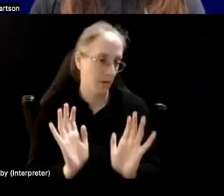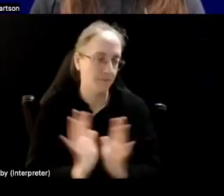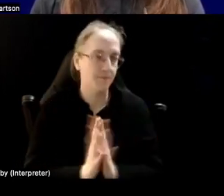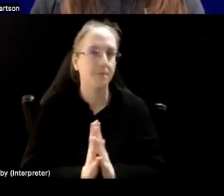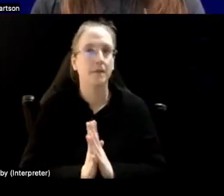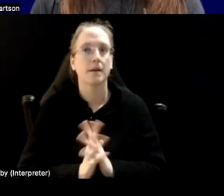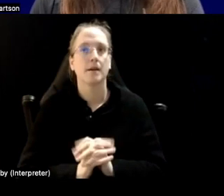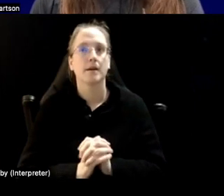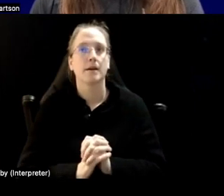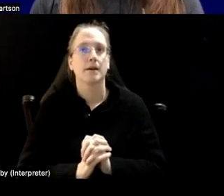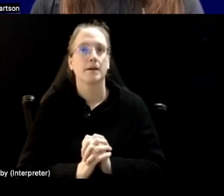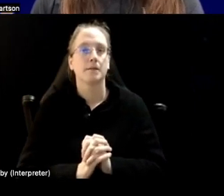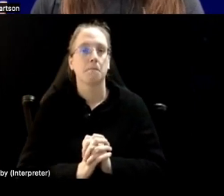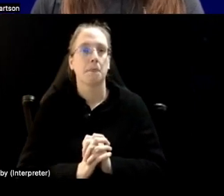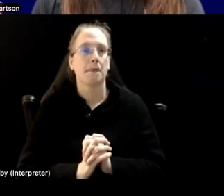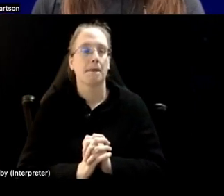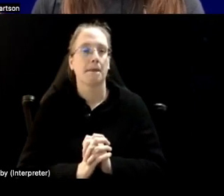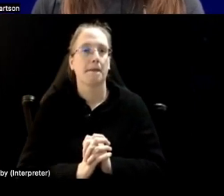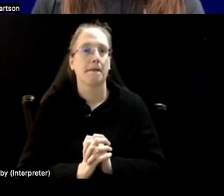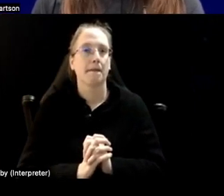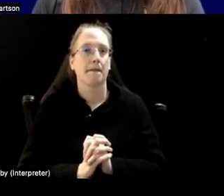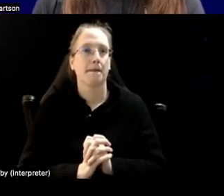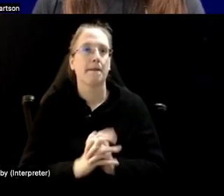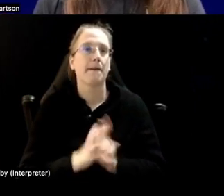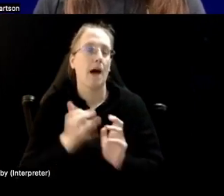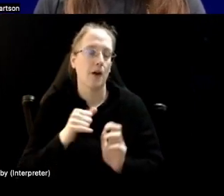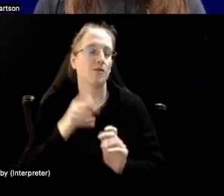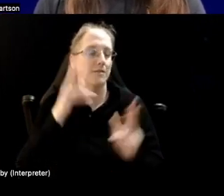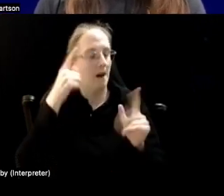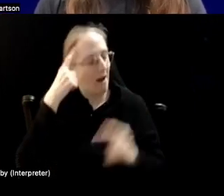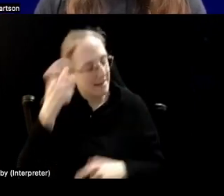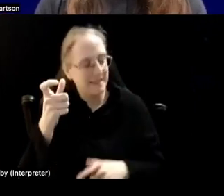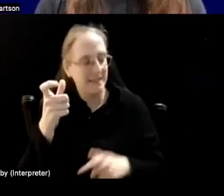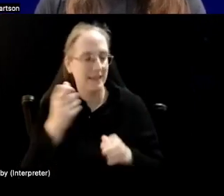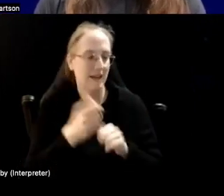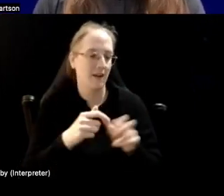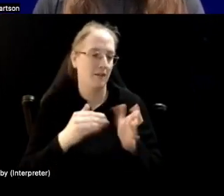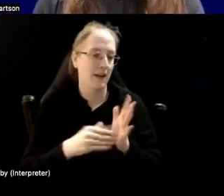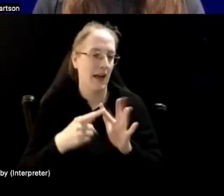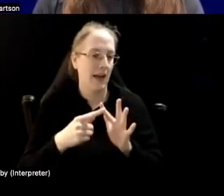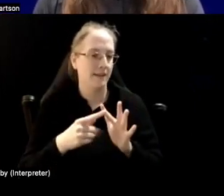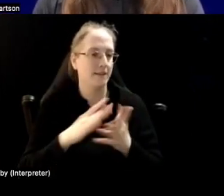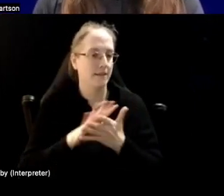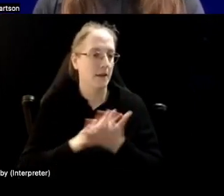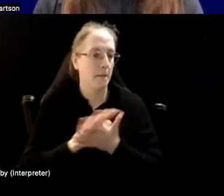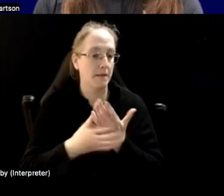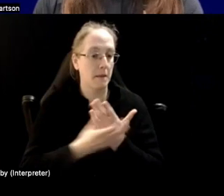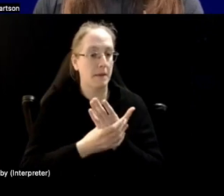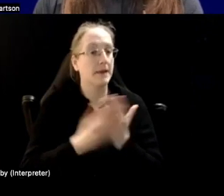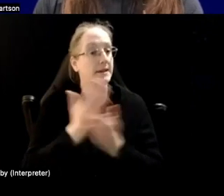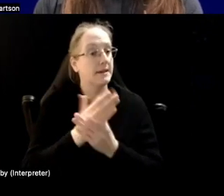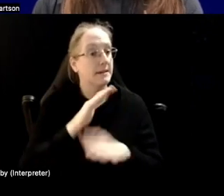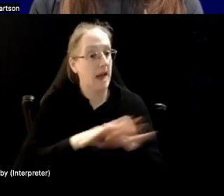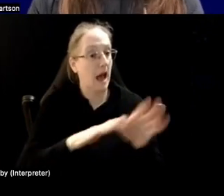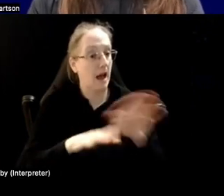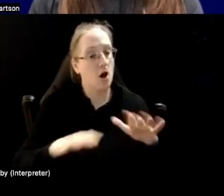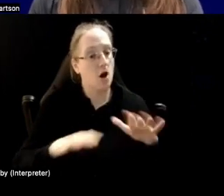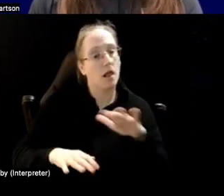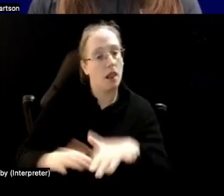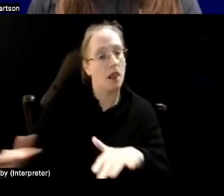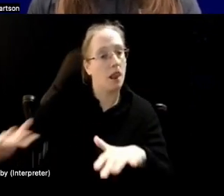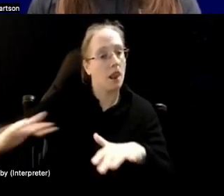here I guess I use that loosely for potentially maybe a tactile kind of gaze, so the interaction